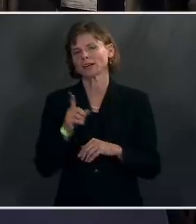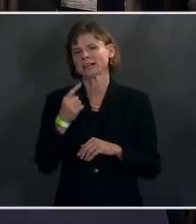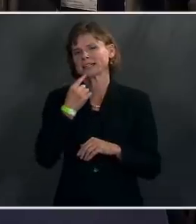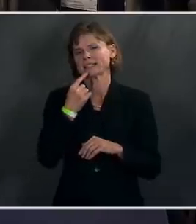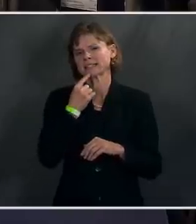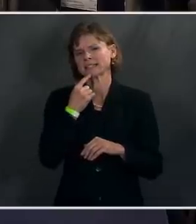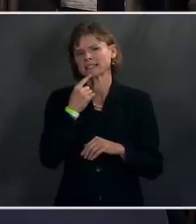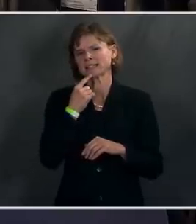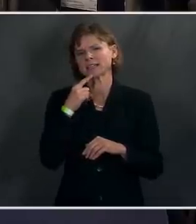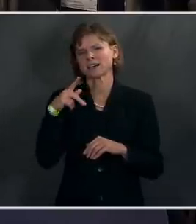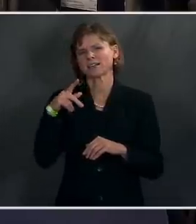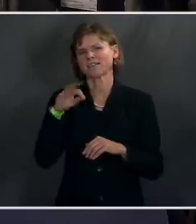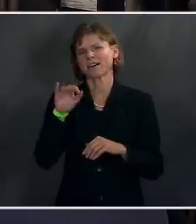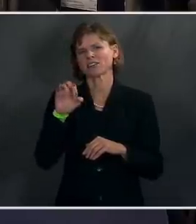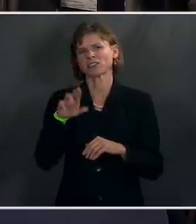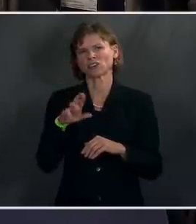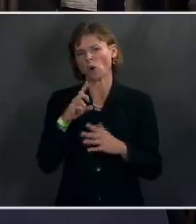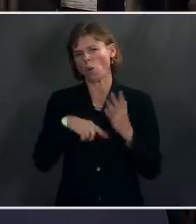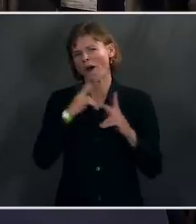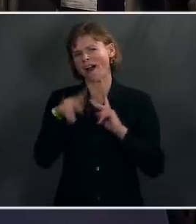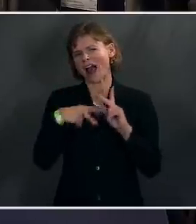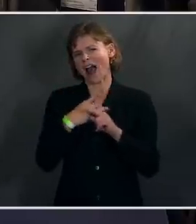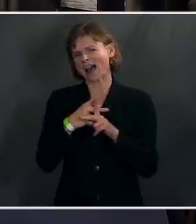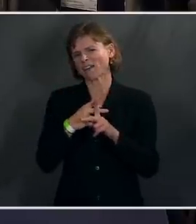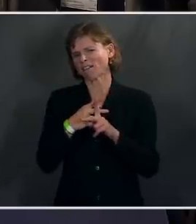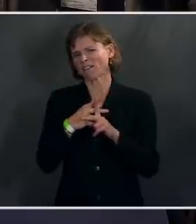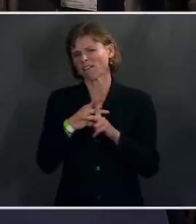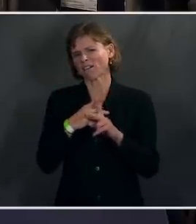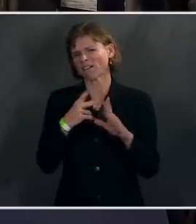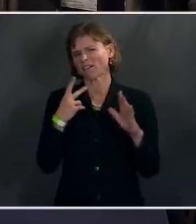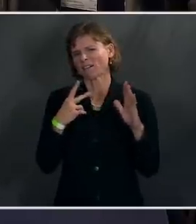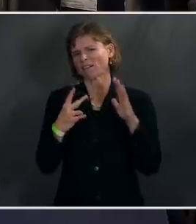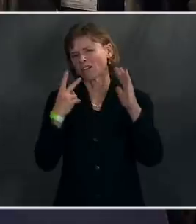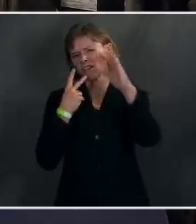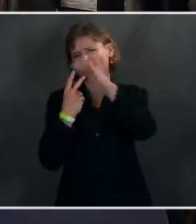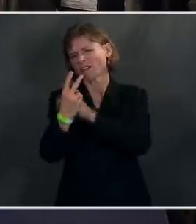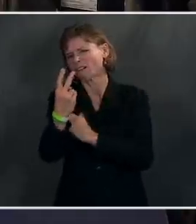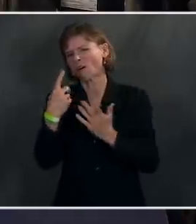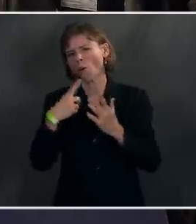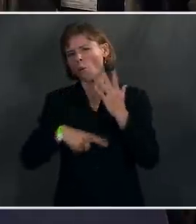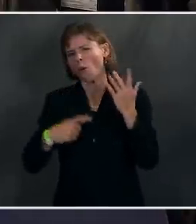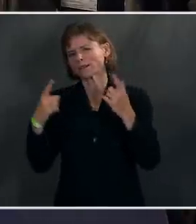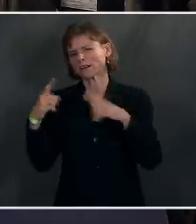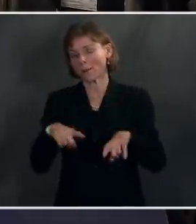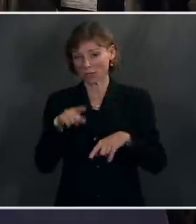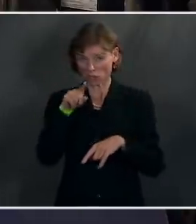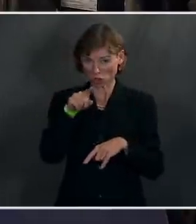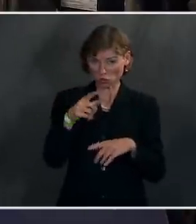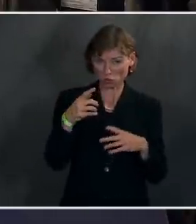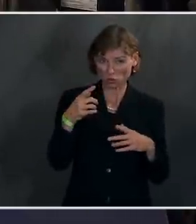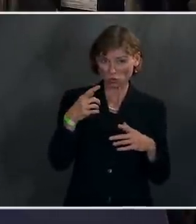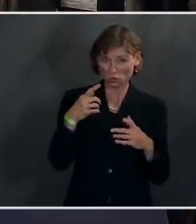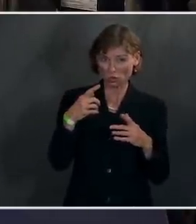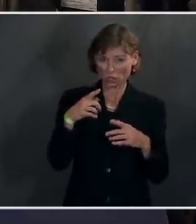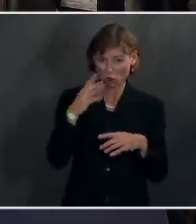What kind of visibility are you getting into what's coming? Did you know the 15 percent, or 16 percent last week was coming?